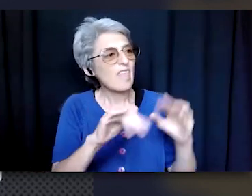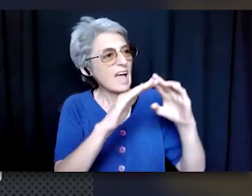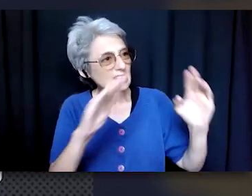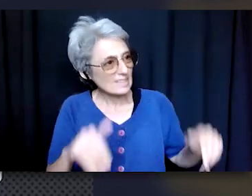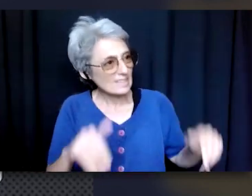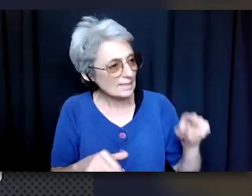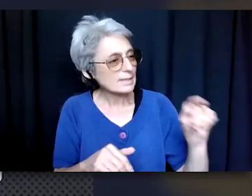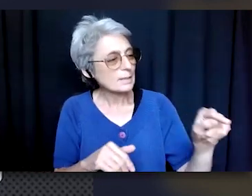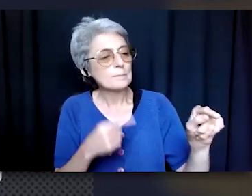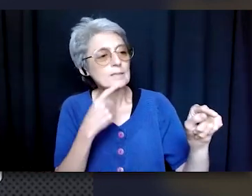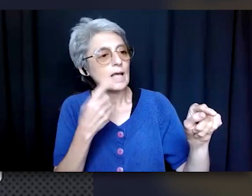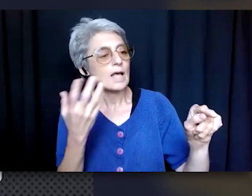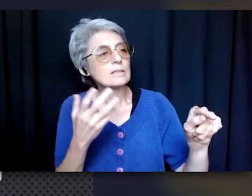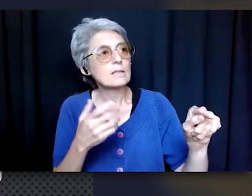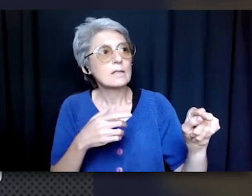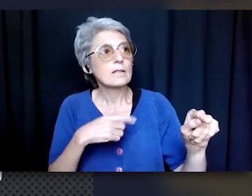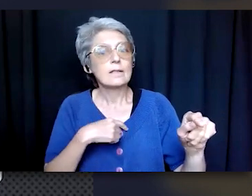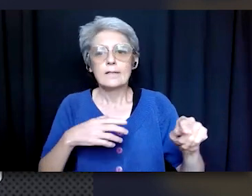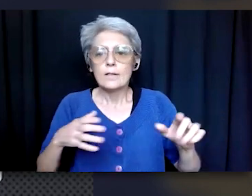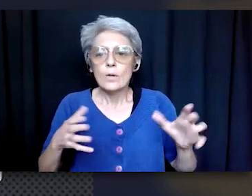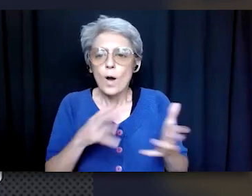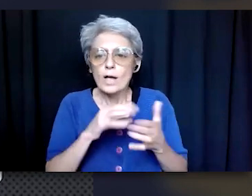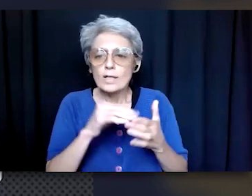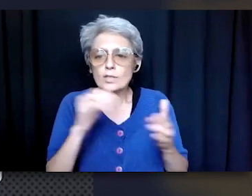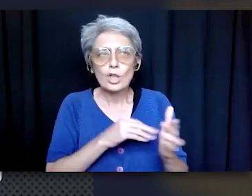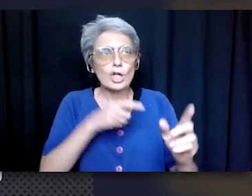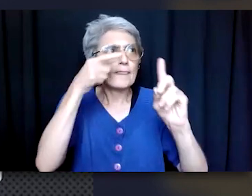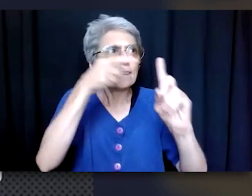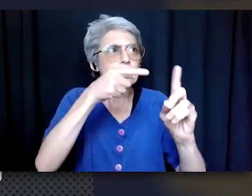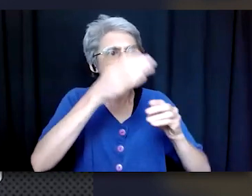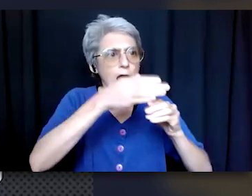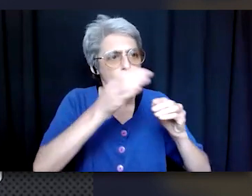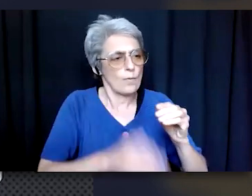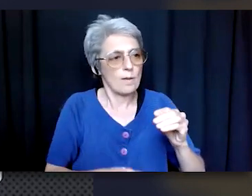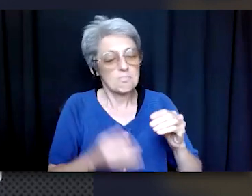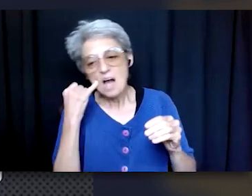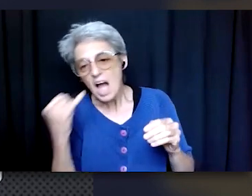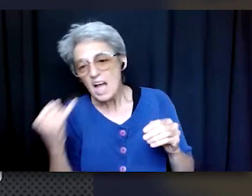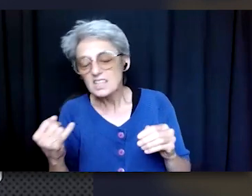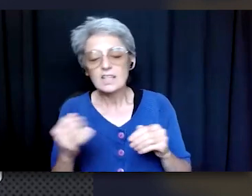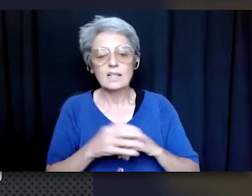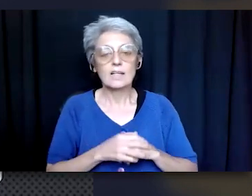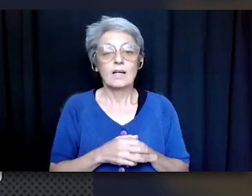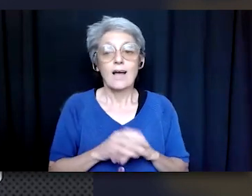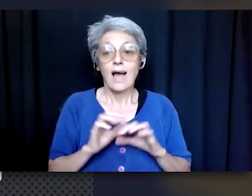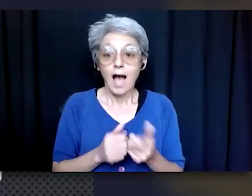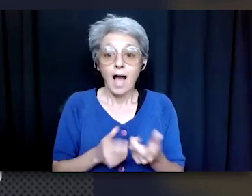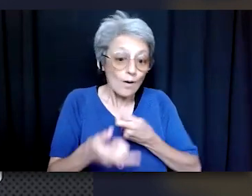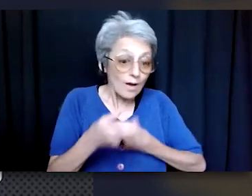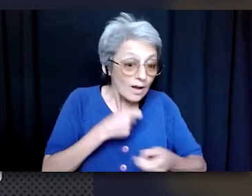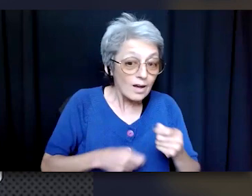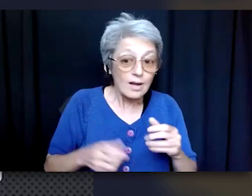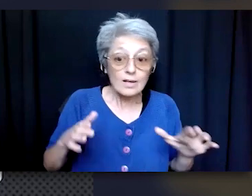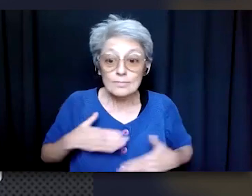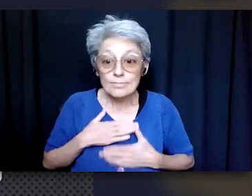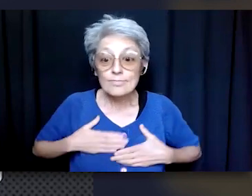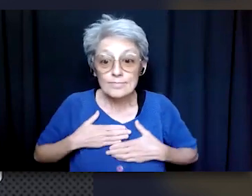an idea that we want to seed, we try to create hopefully engaging ways of pushing them into a